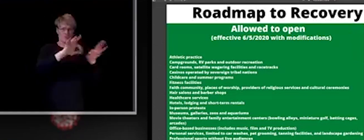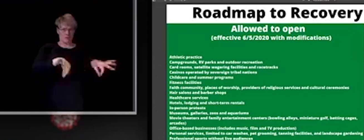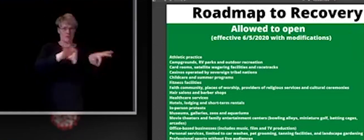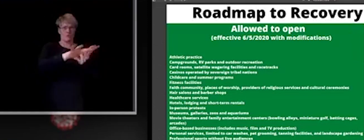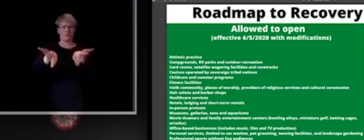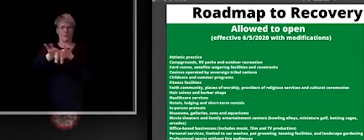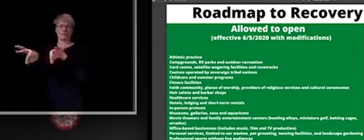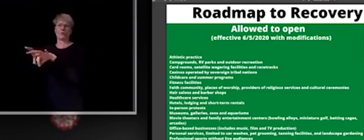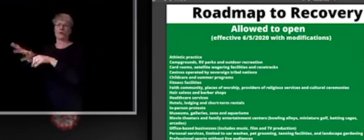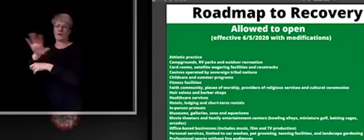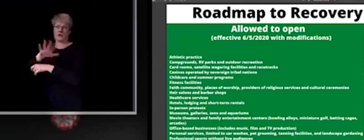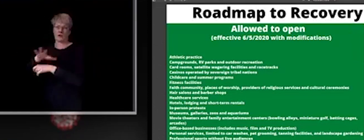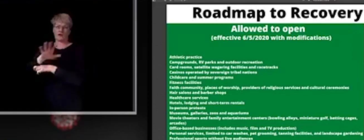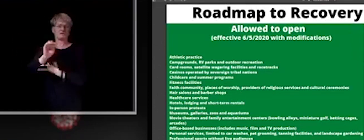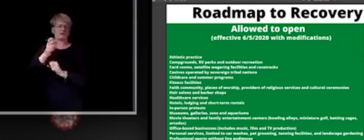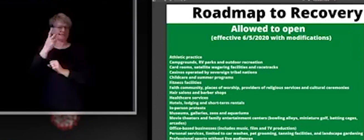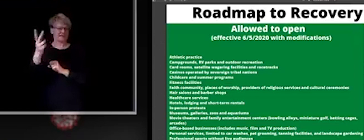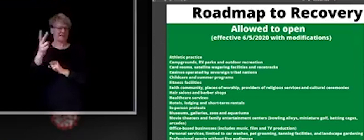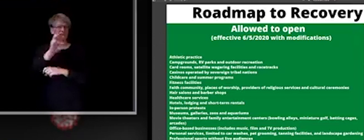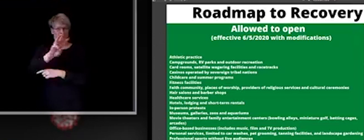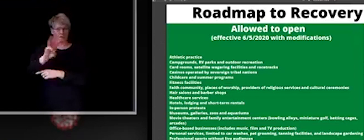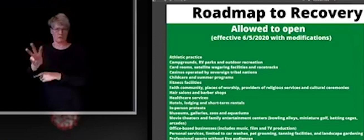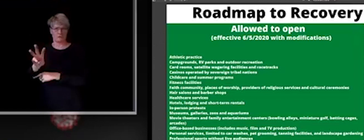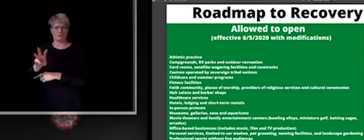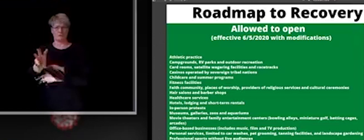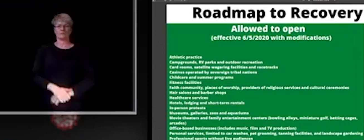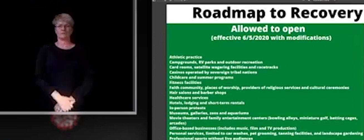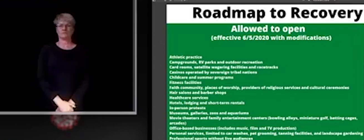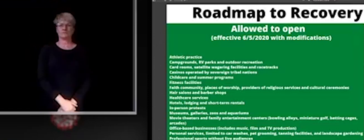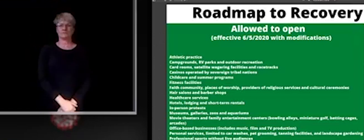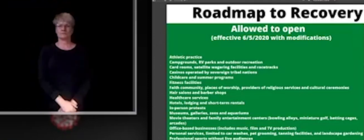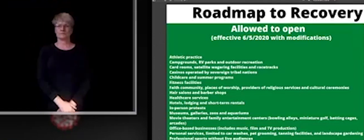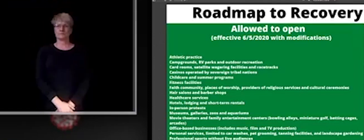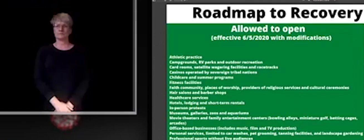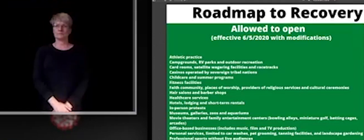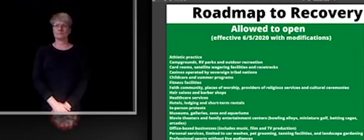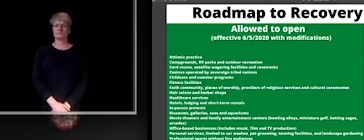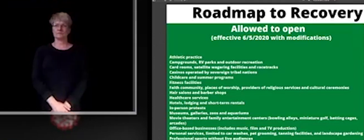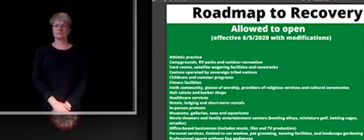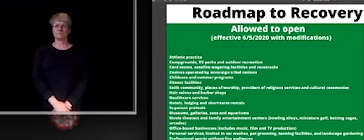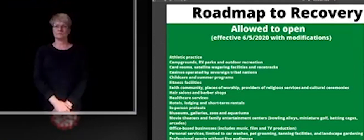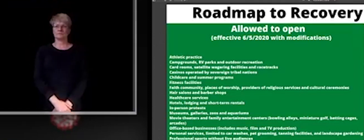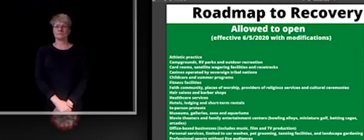we will also be reminding the community and that business or other sector what our disease